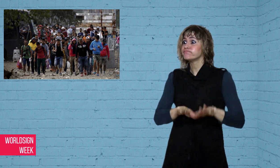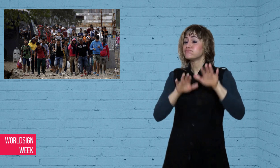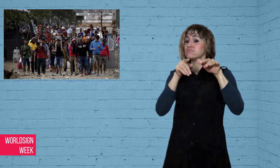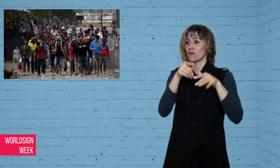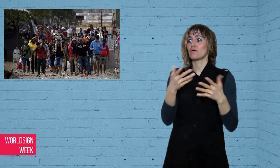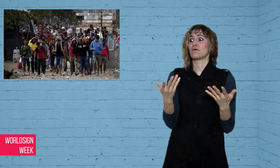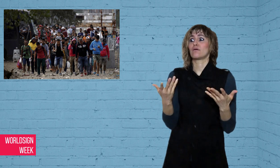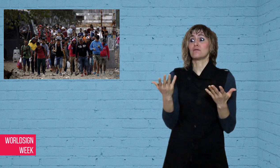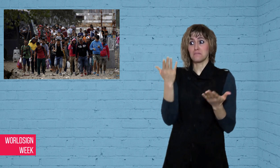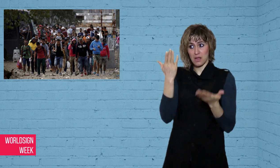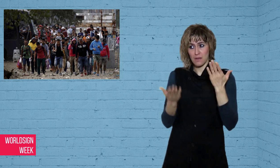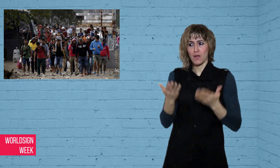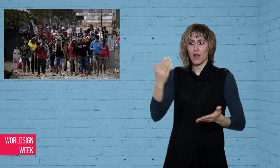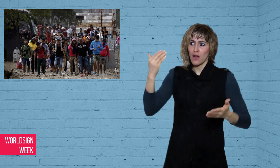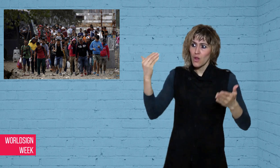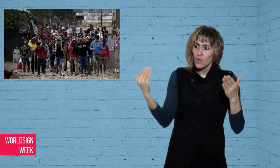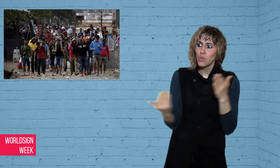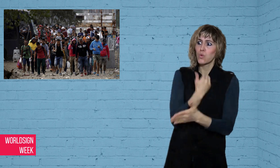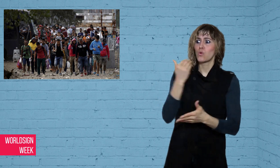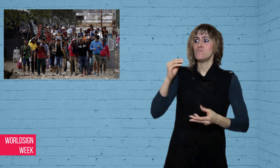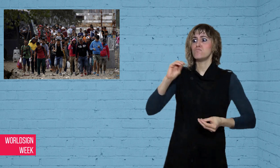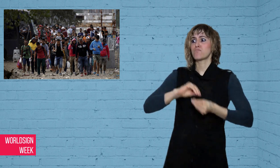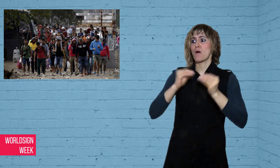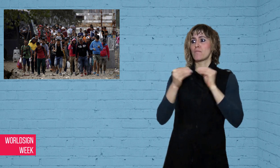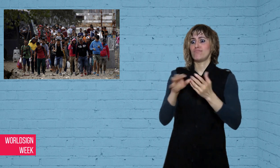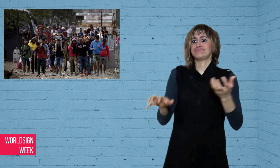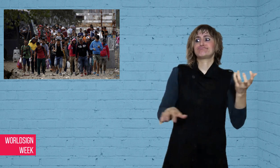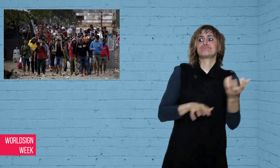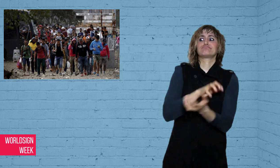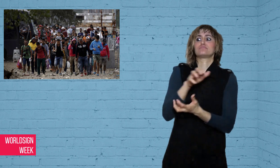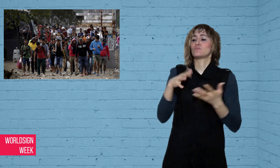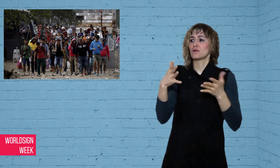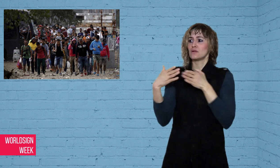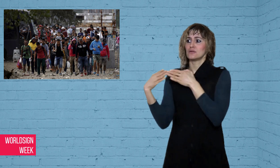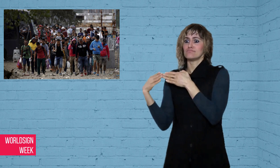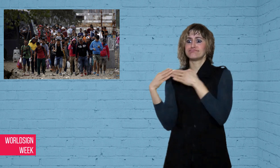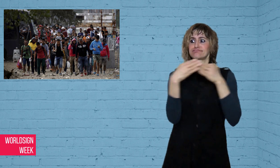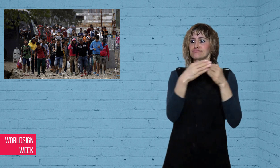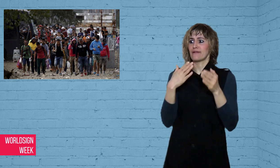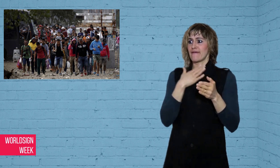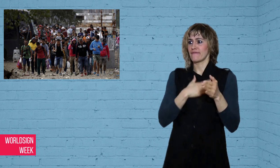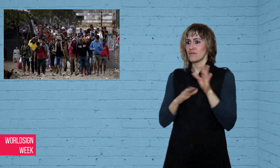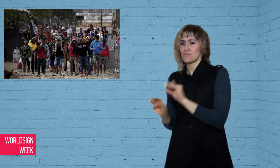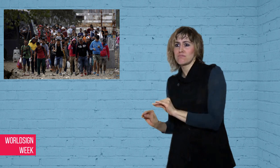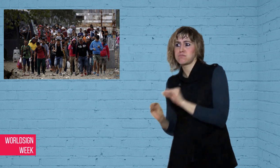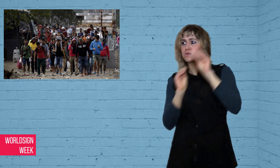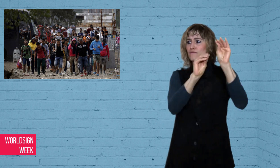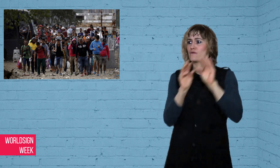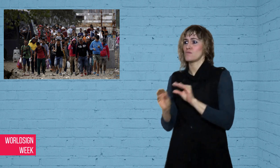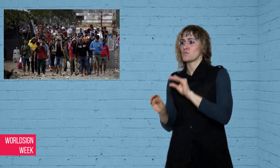Spring when the sea waters become warm.